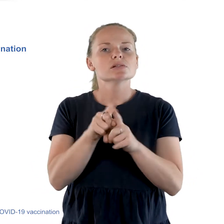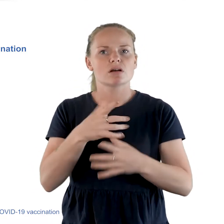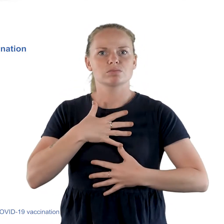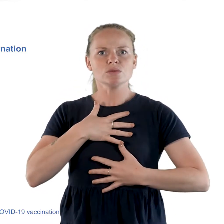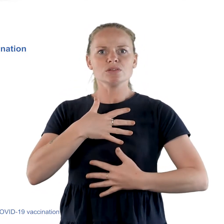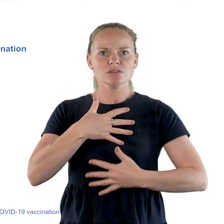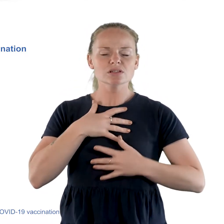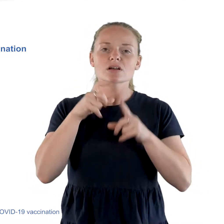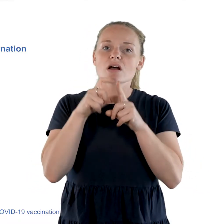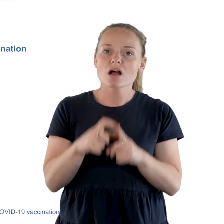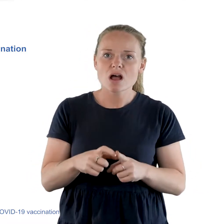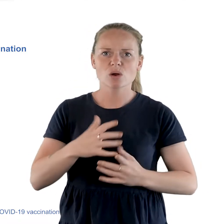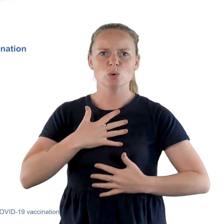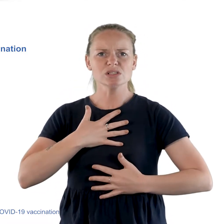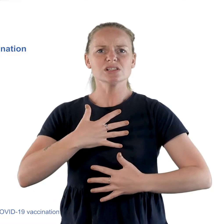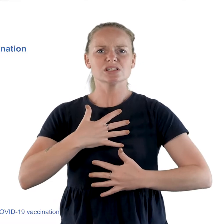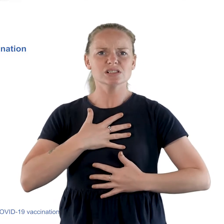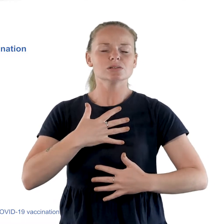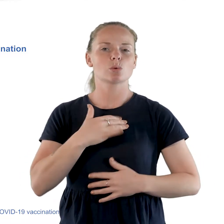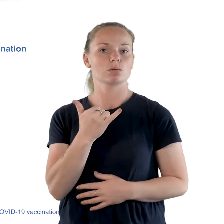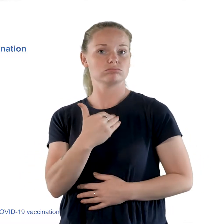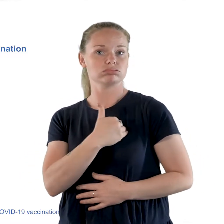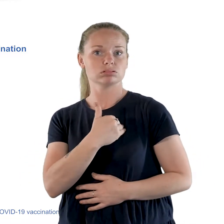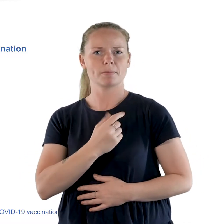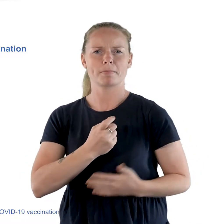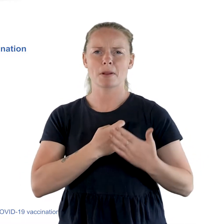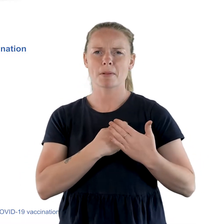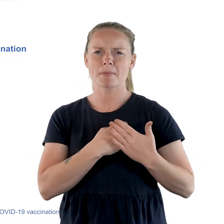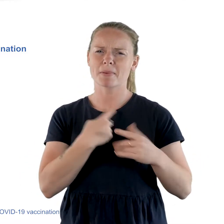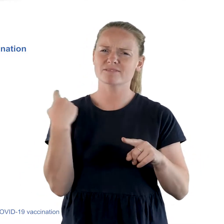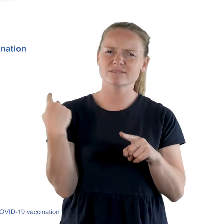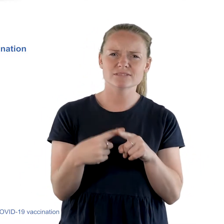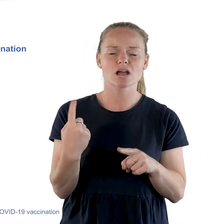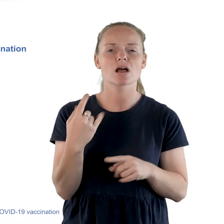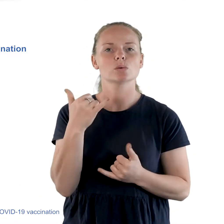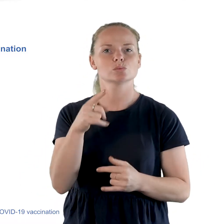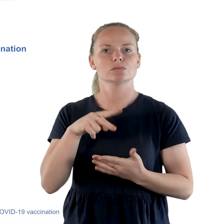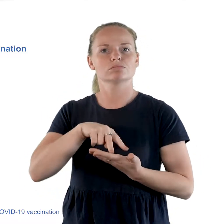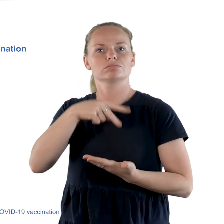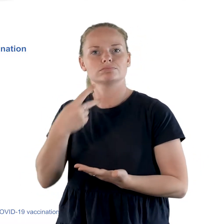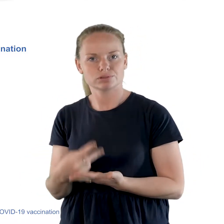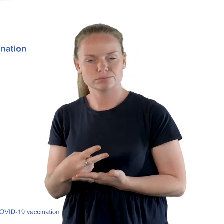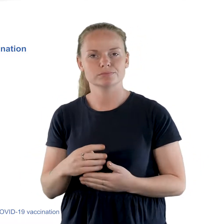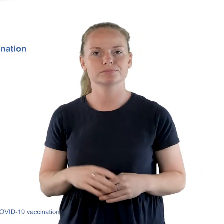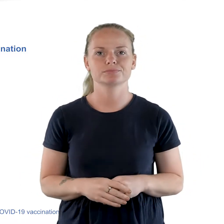such as difficulty breathing, wheezing, a fast heartbeat or collapsing.